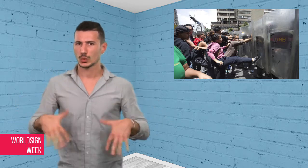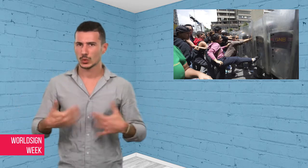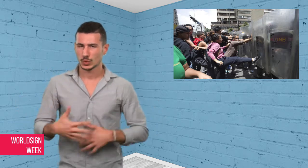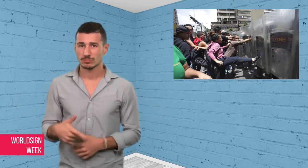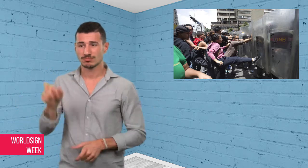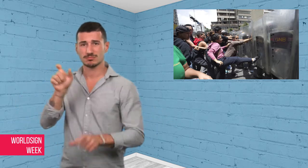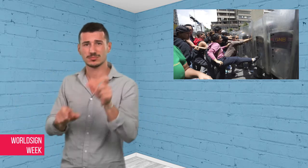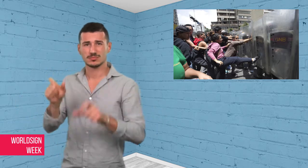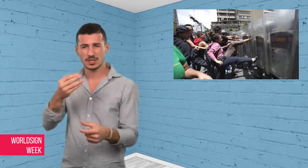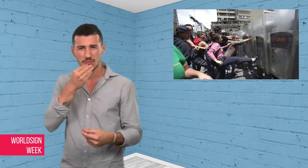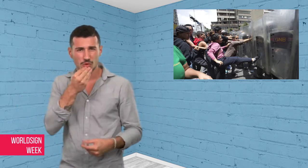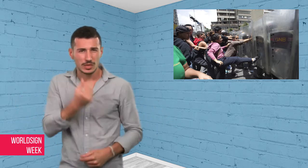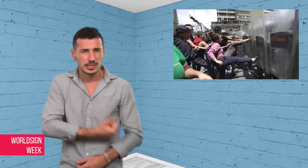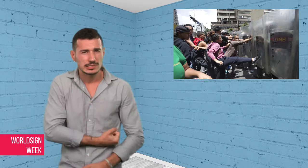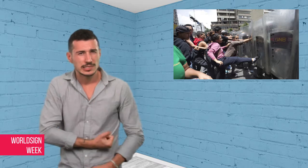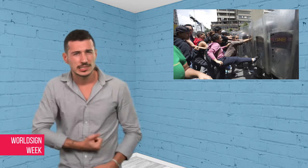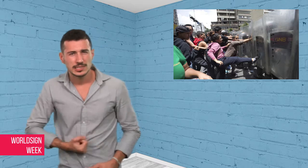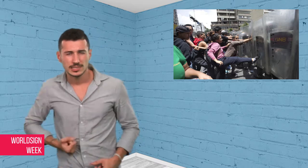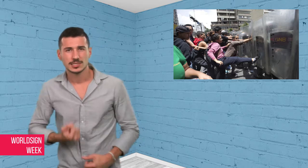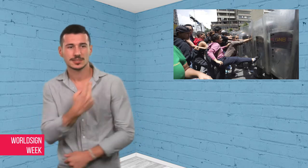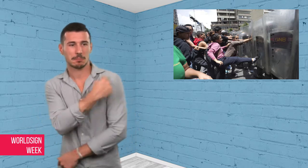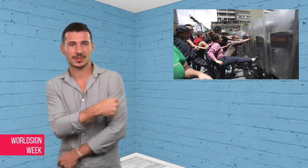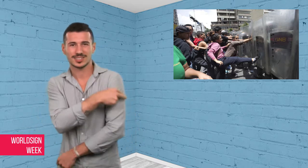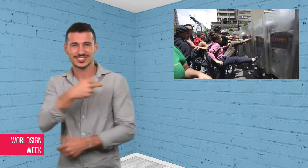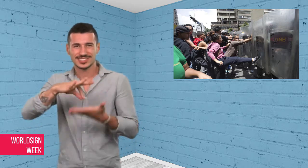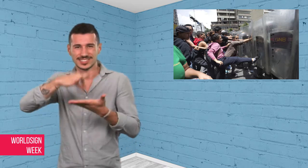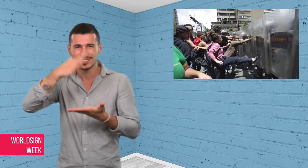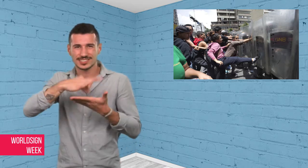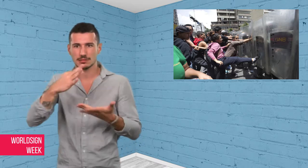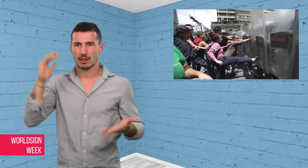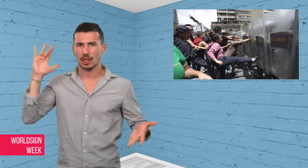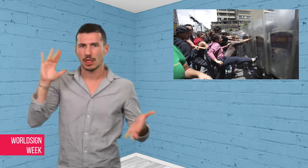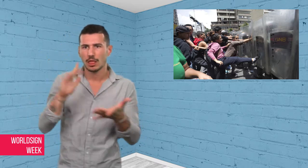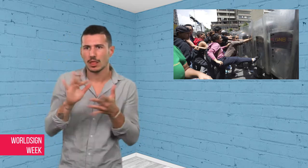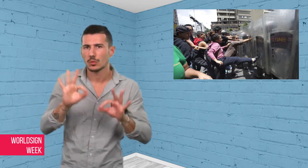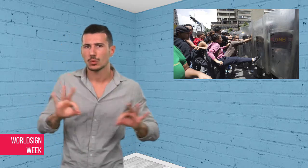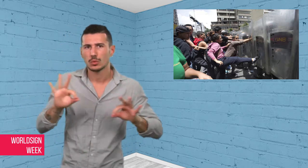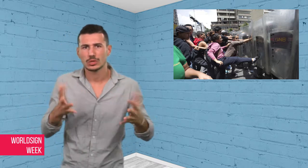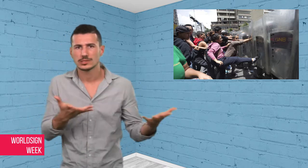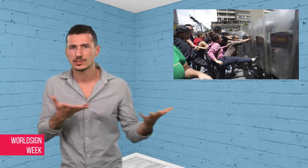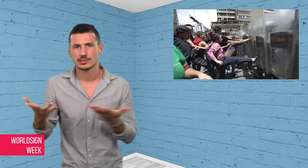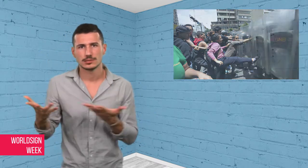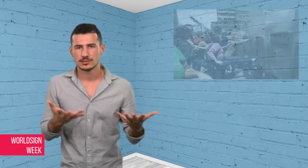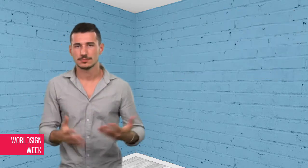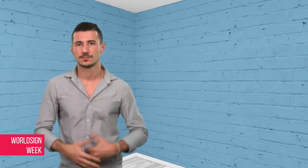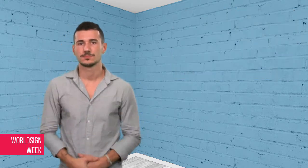the people went through extreme food and medicine shortages.